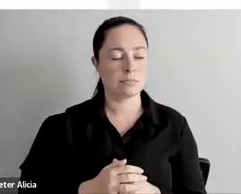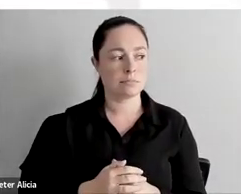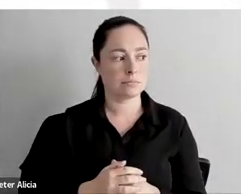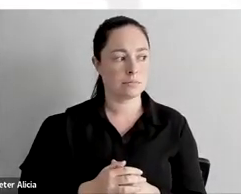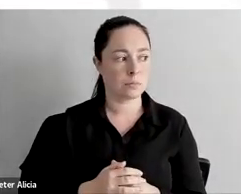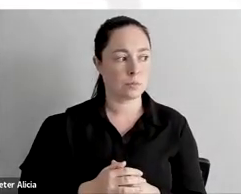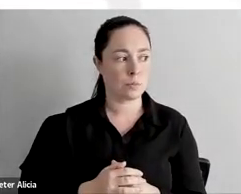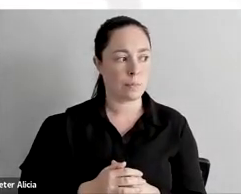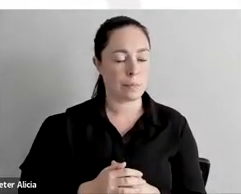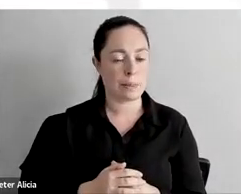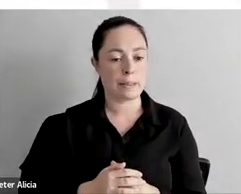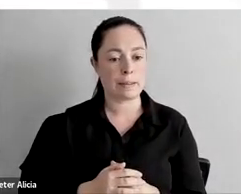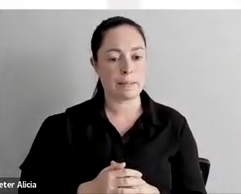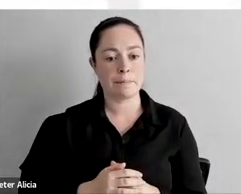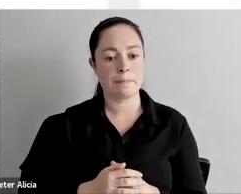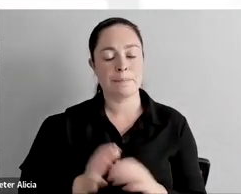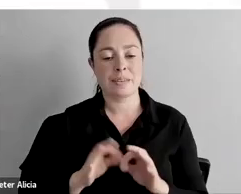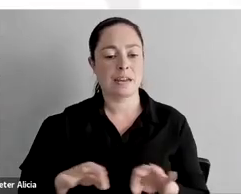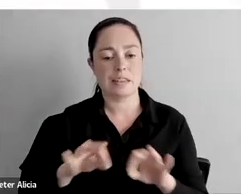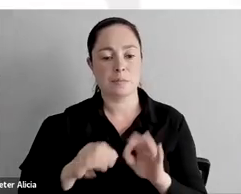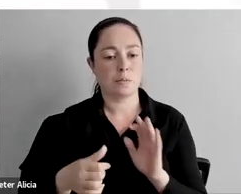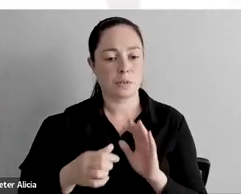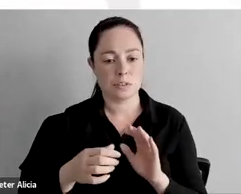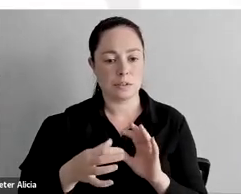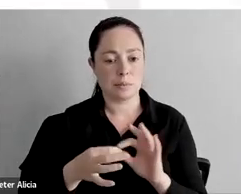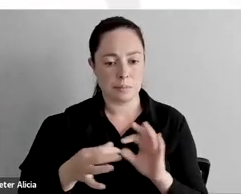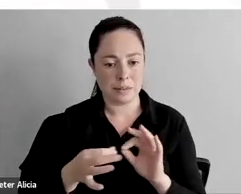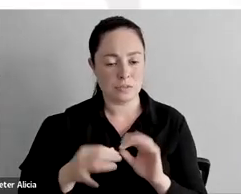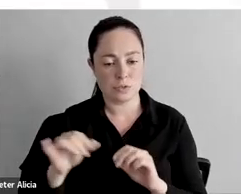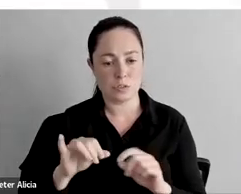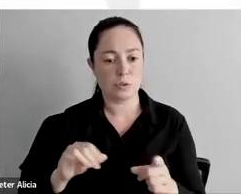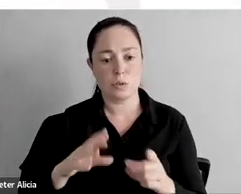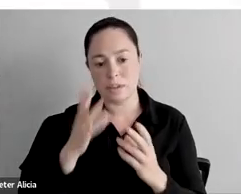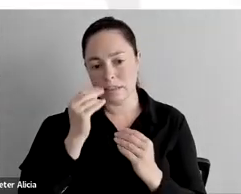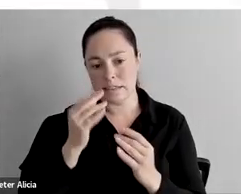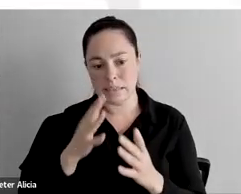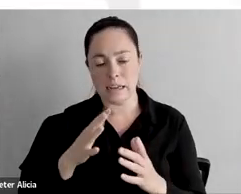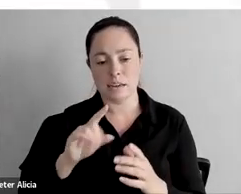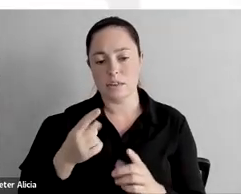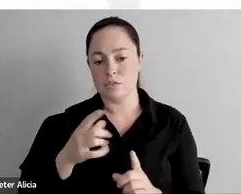mention that that this data is capturing sex